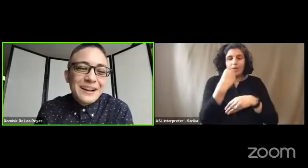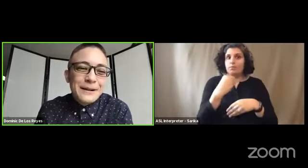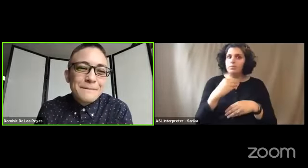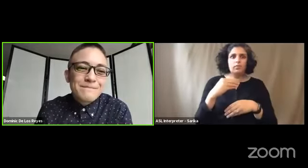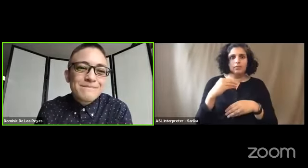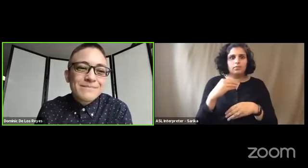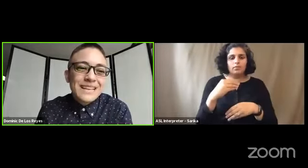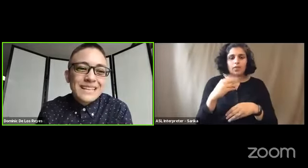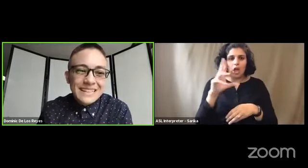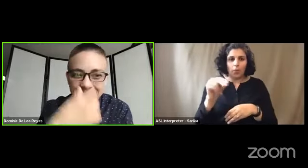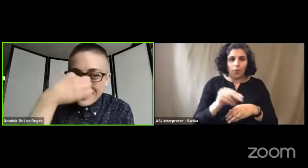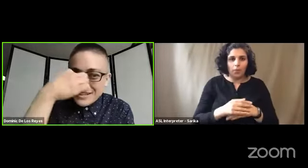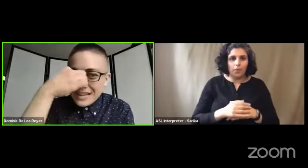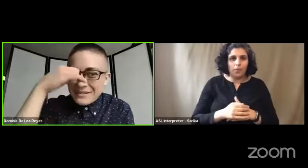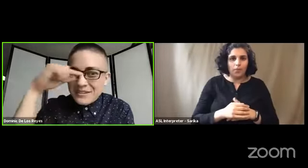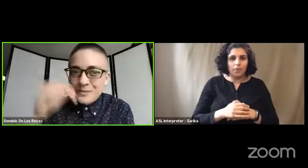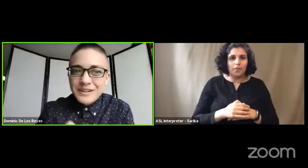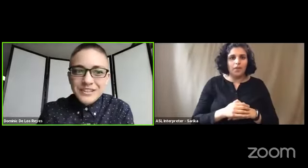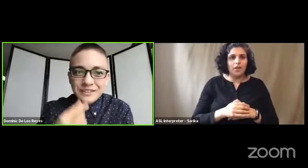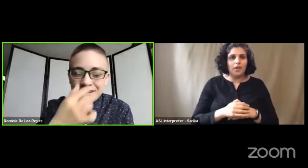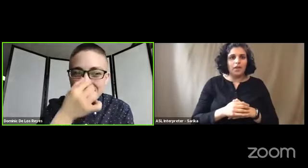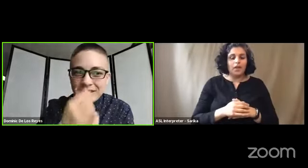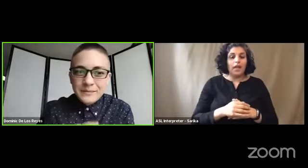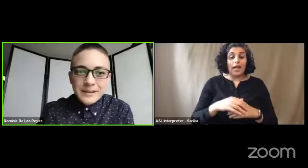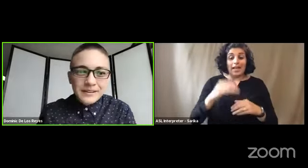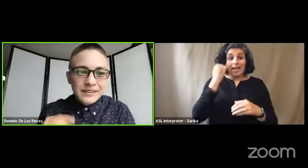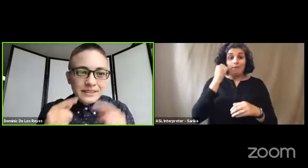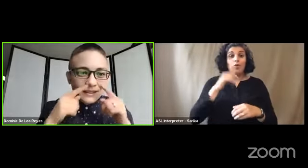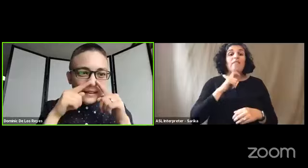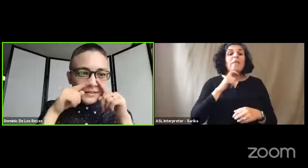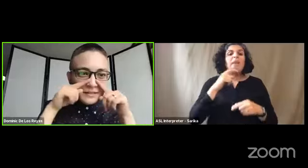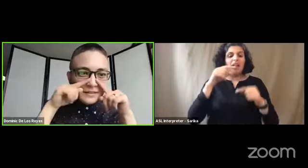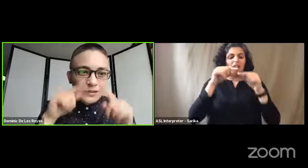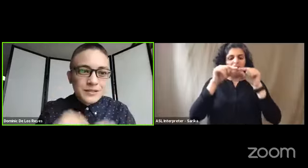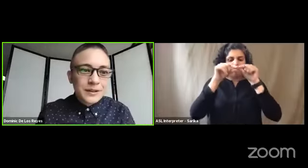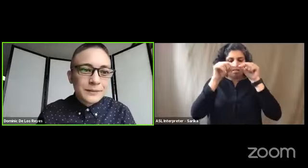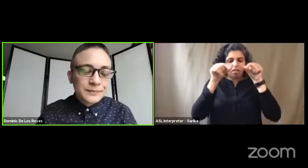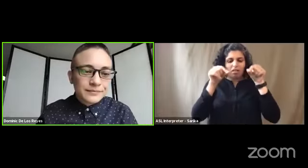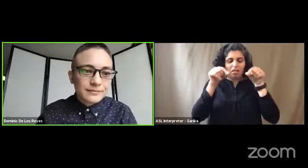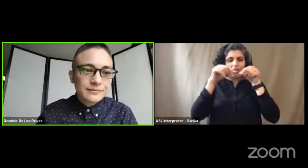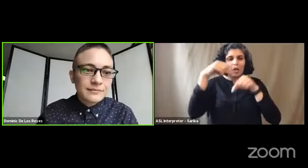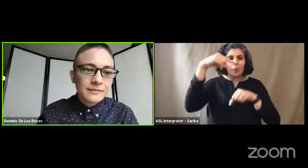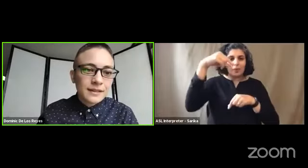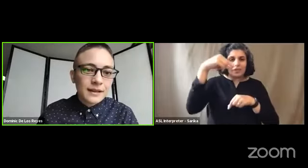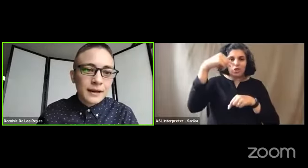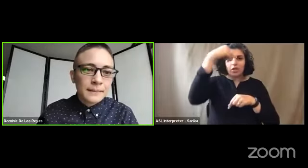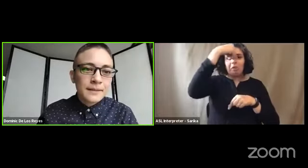And again, pinch that nose bridge if there’s a little metal thing that allows you to do so.